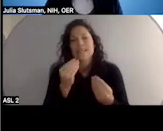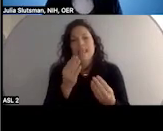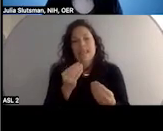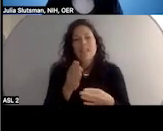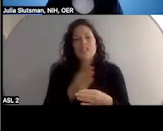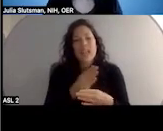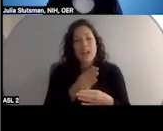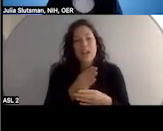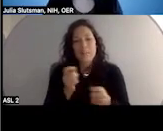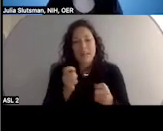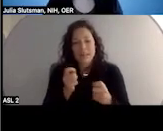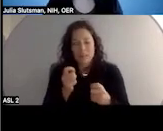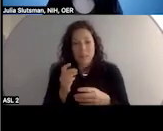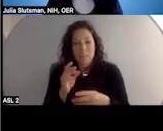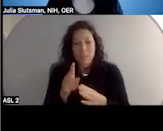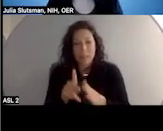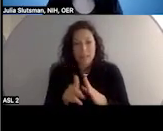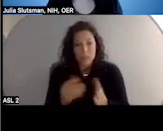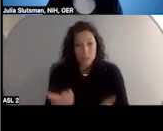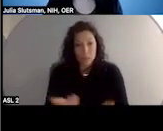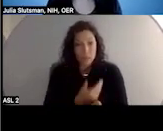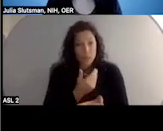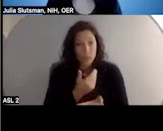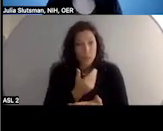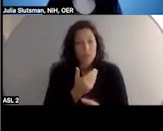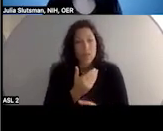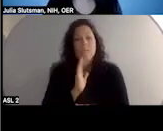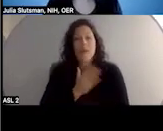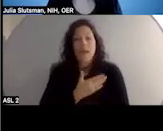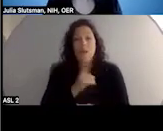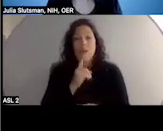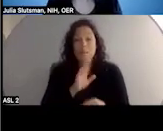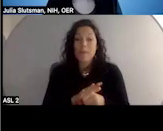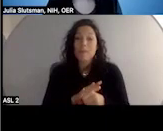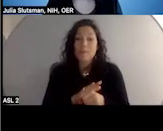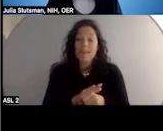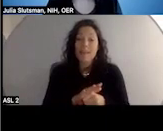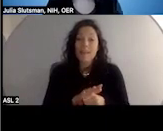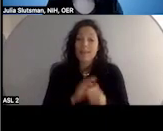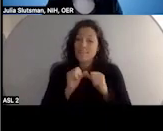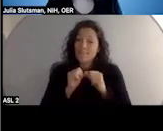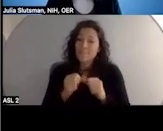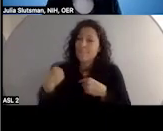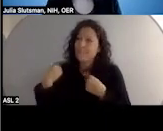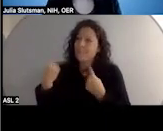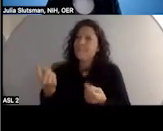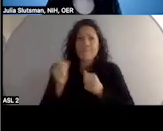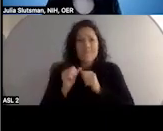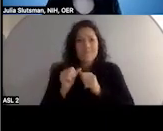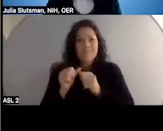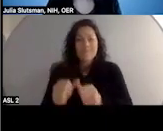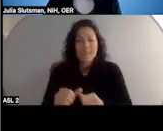NIH's commitment and investment in data sharing is a long-standing one, and this policy is the most recent one that promotes